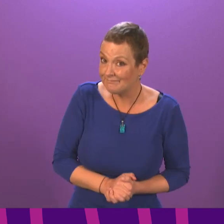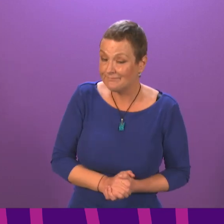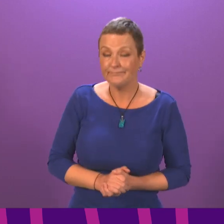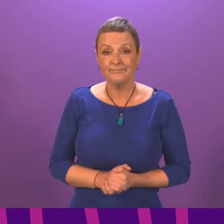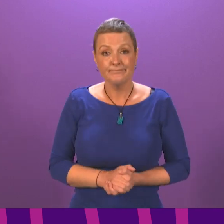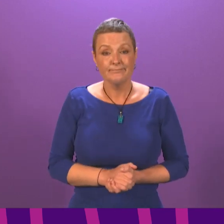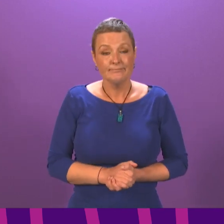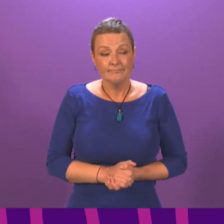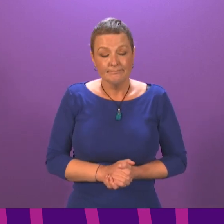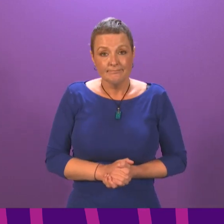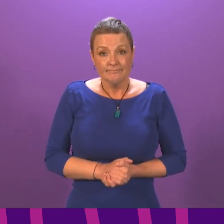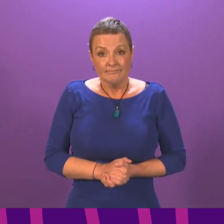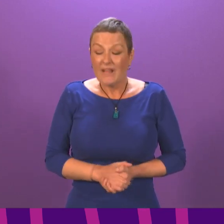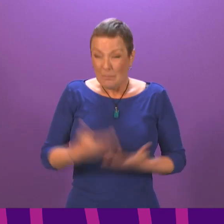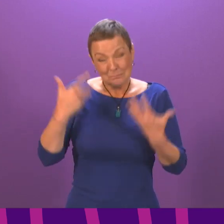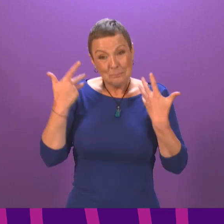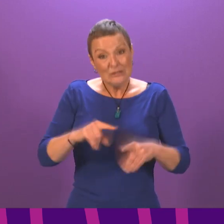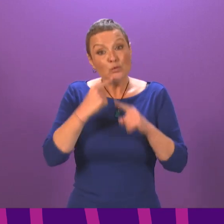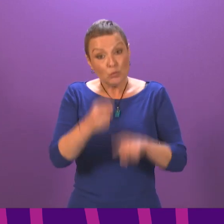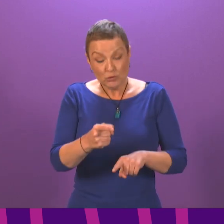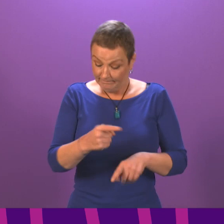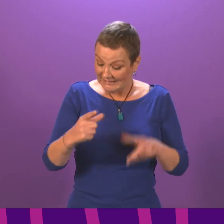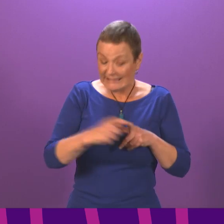We have said that the level 4 restrictions will end on 11 December, and that remains